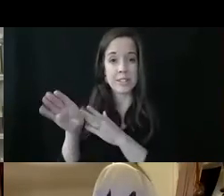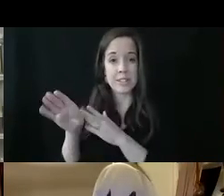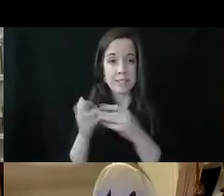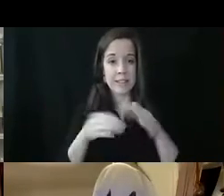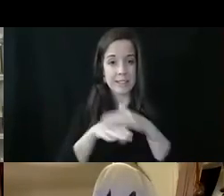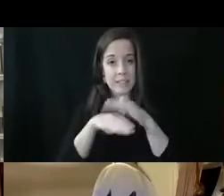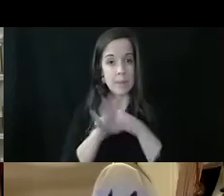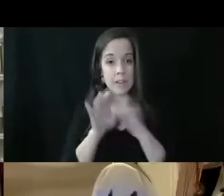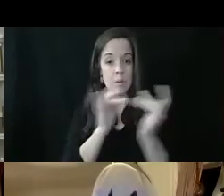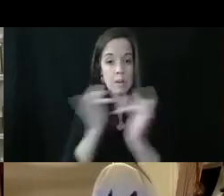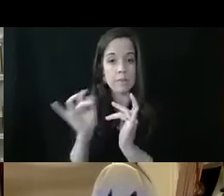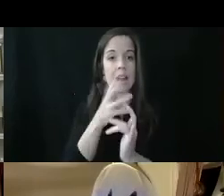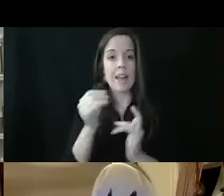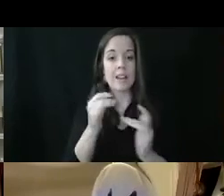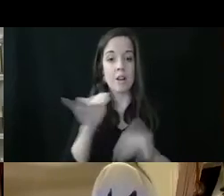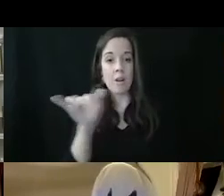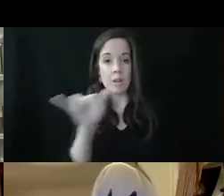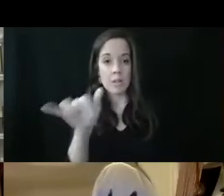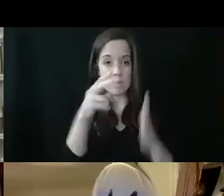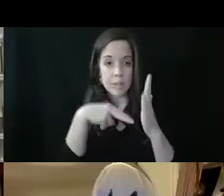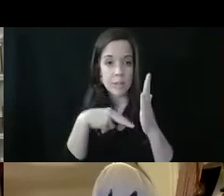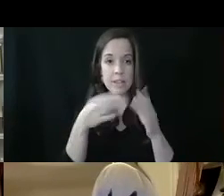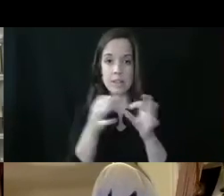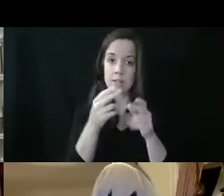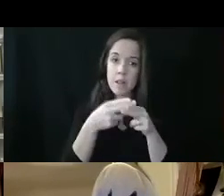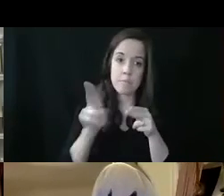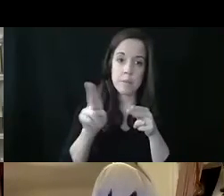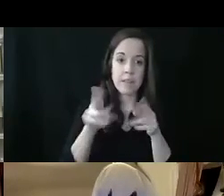And I'm also just going to read you a brief access statement before we get started.